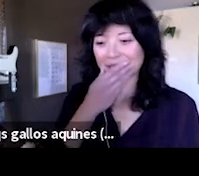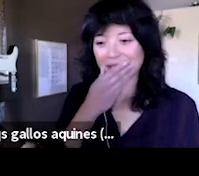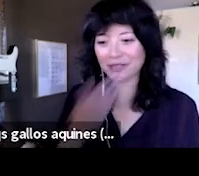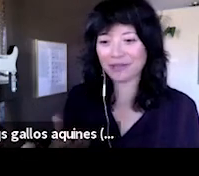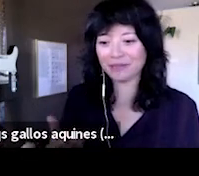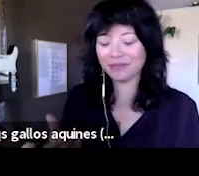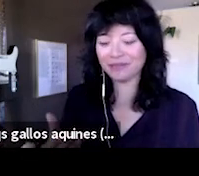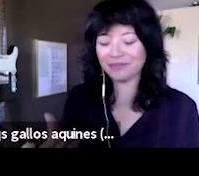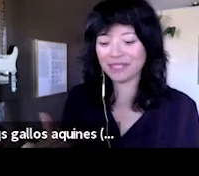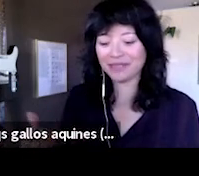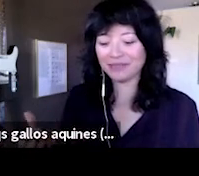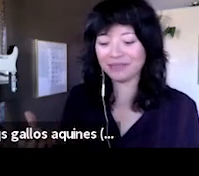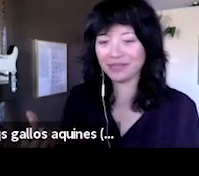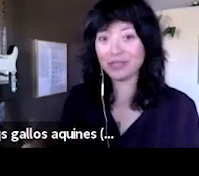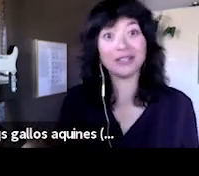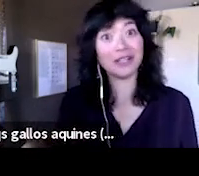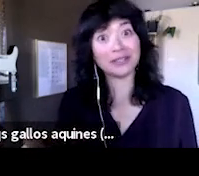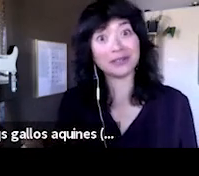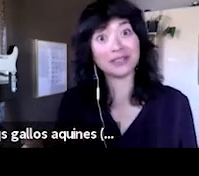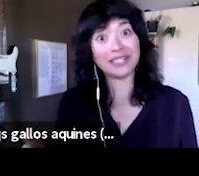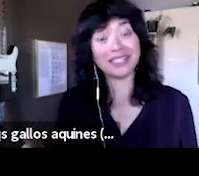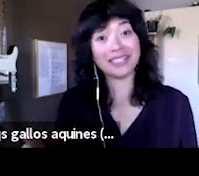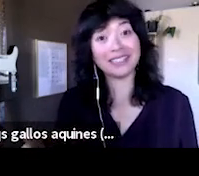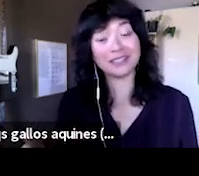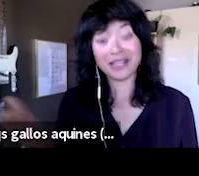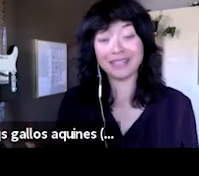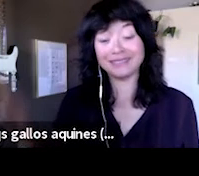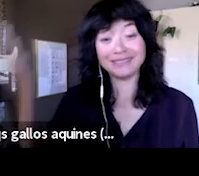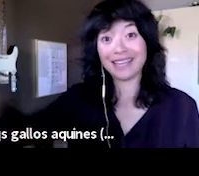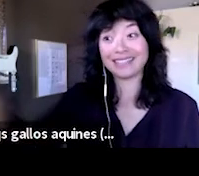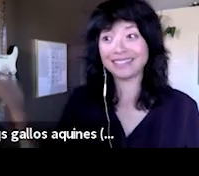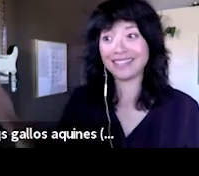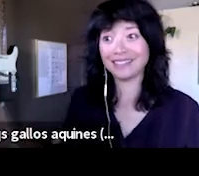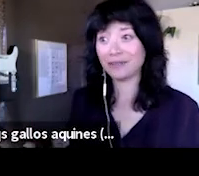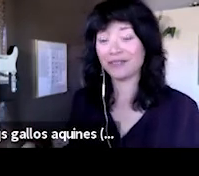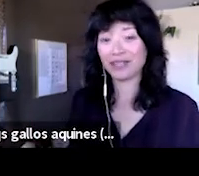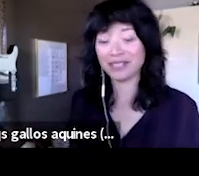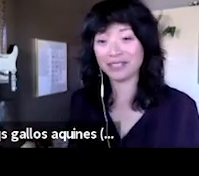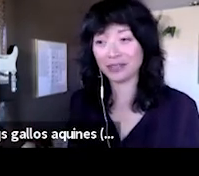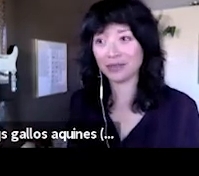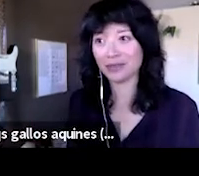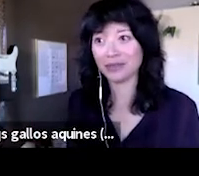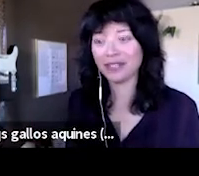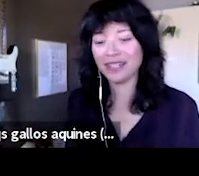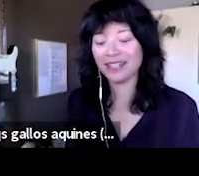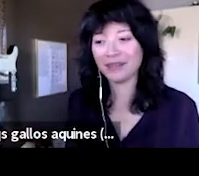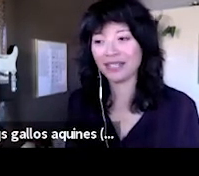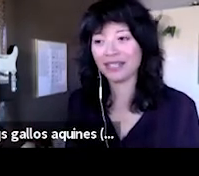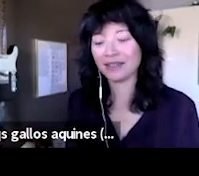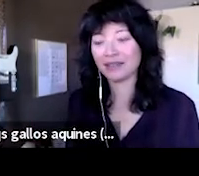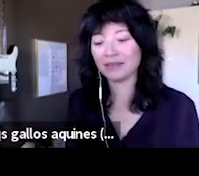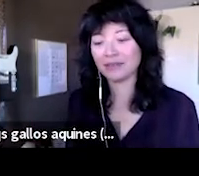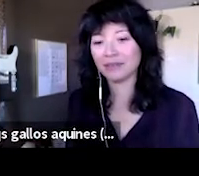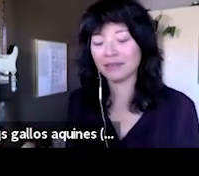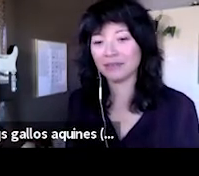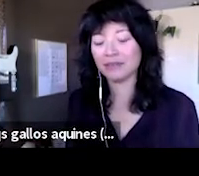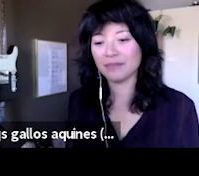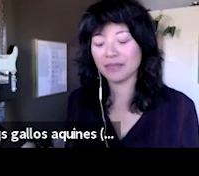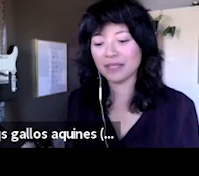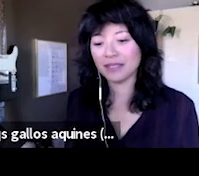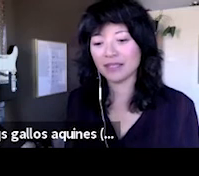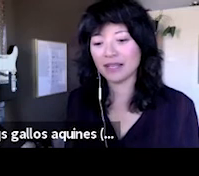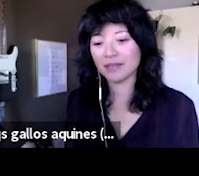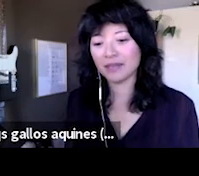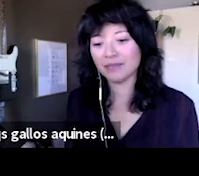I just got, you can get Naloxone training at, you know, it's very easy to do so. I think I'm.